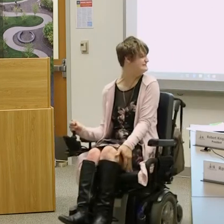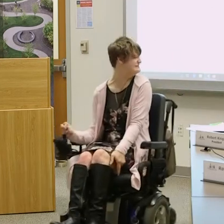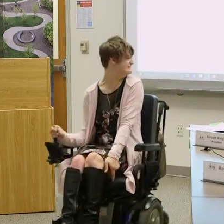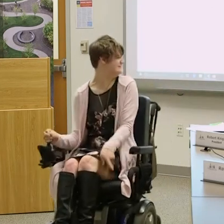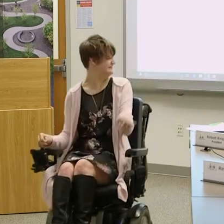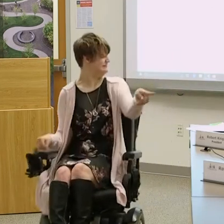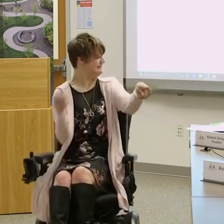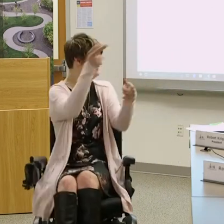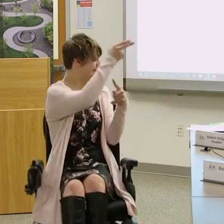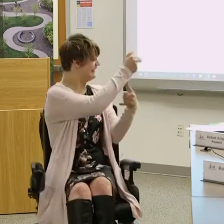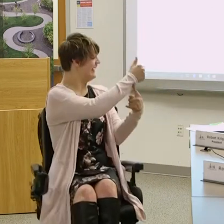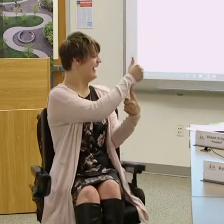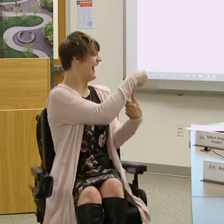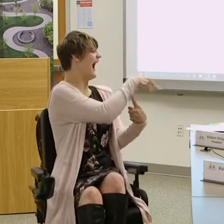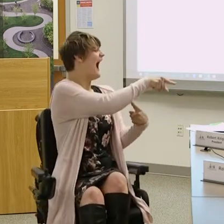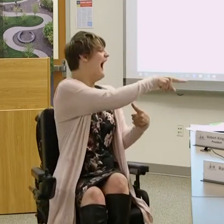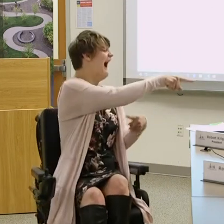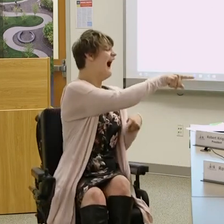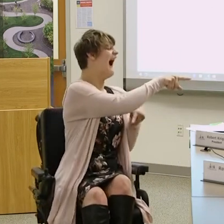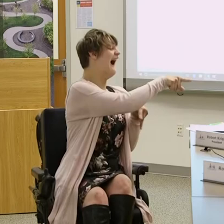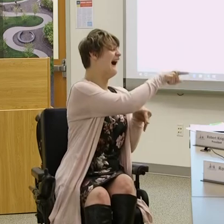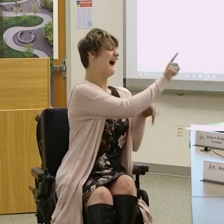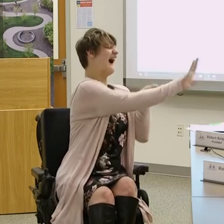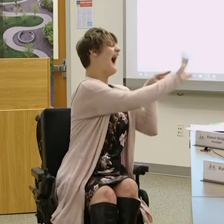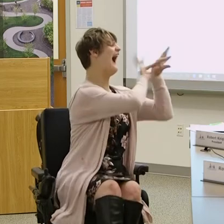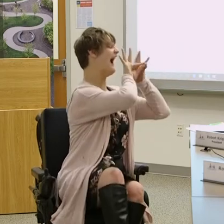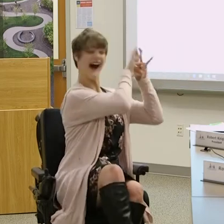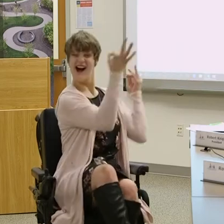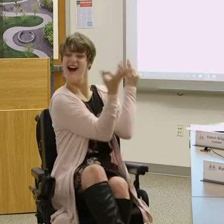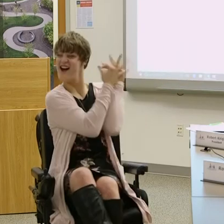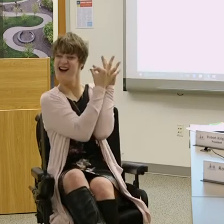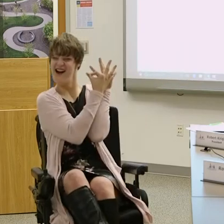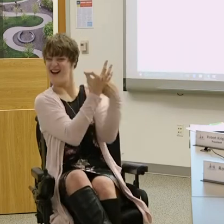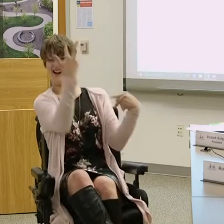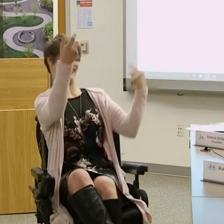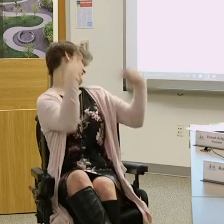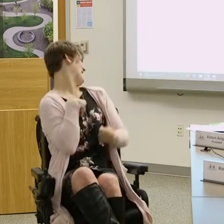Hold on, hold on. Wait, slow down. MADELINE (THROUGH INTERPRETER): You